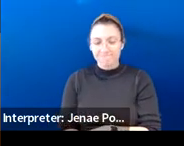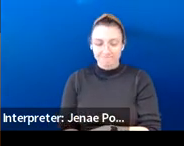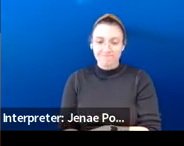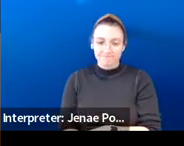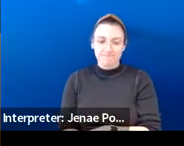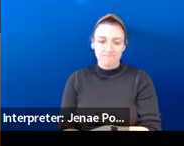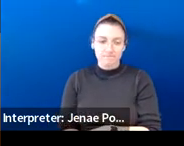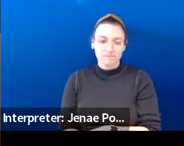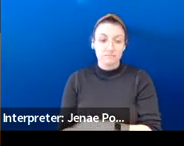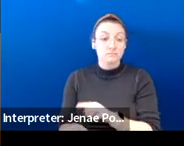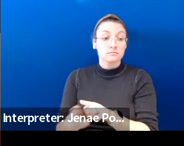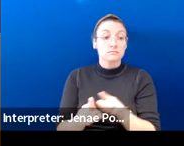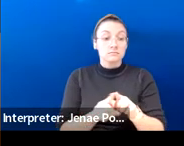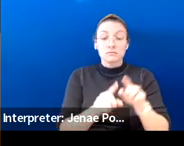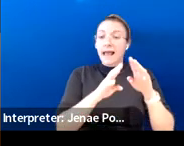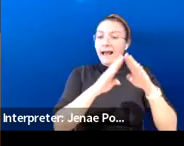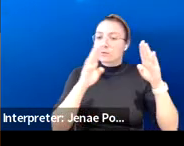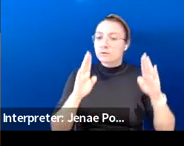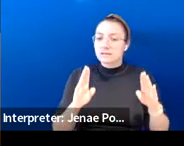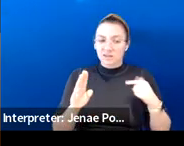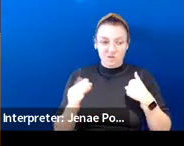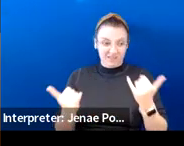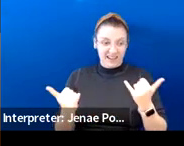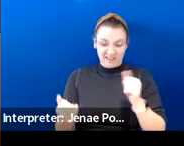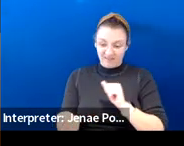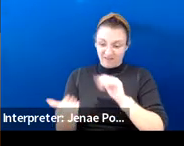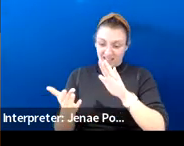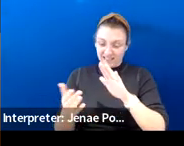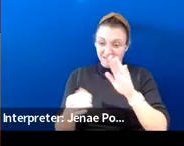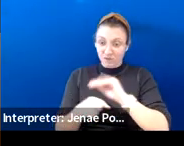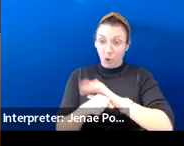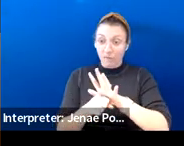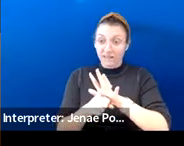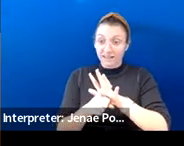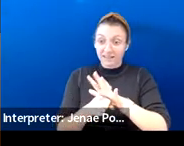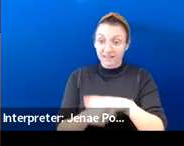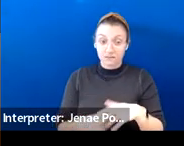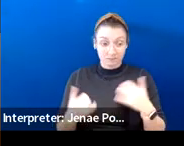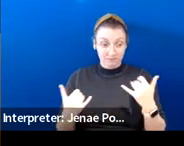also housing. Right now, we're facing the pandemic. And currently a lot of people are aware